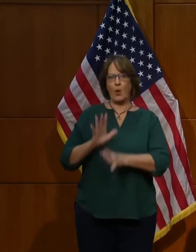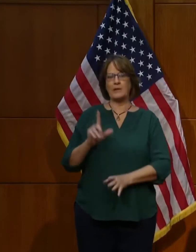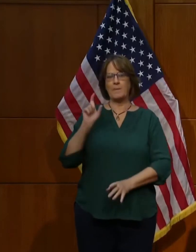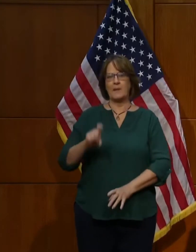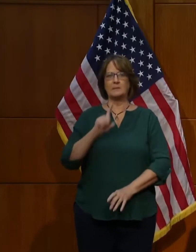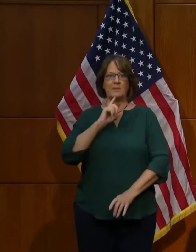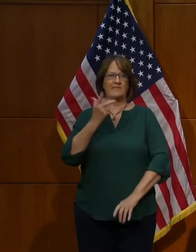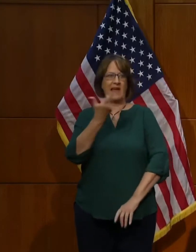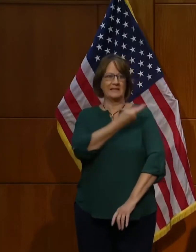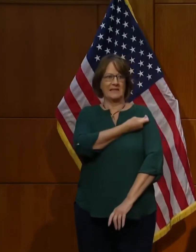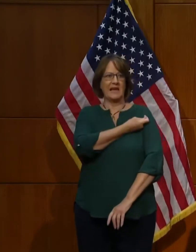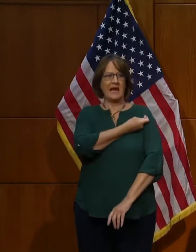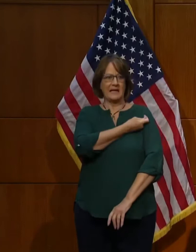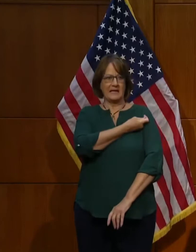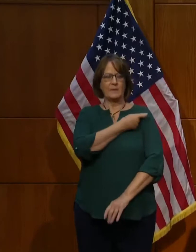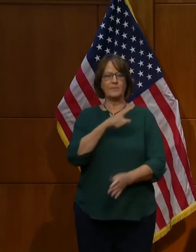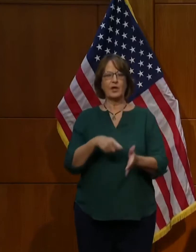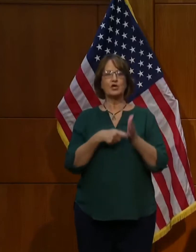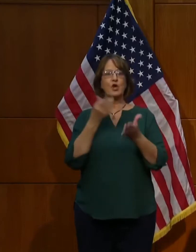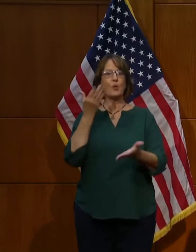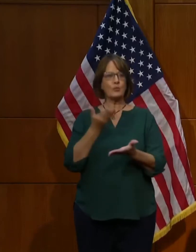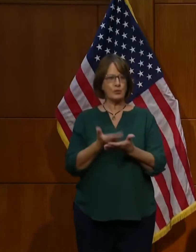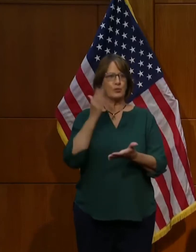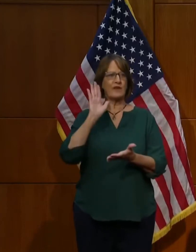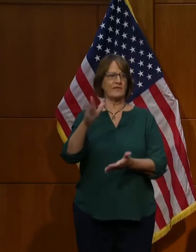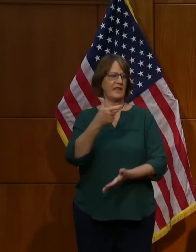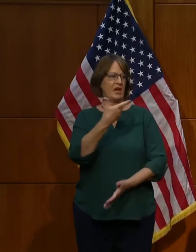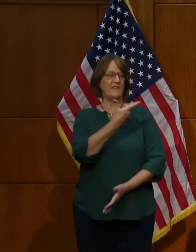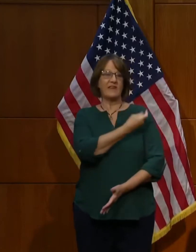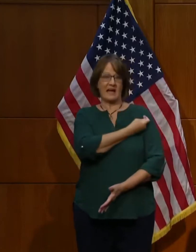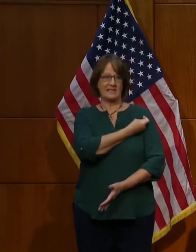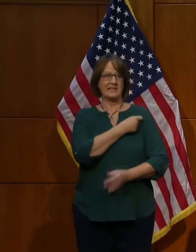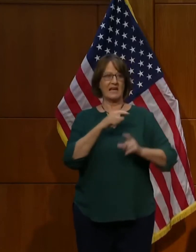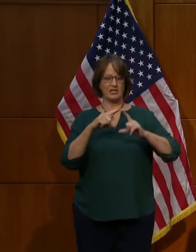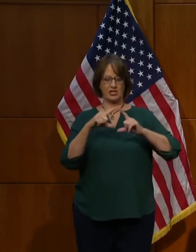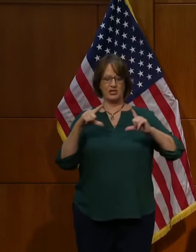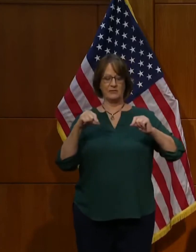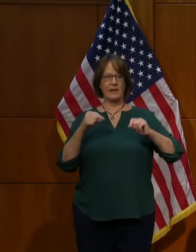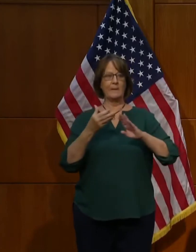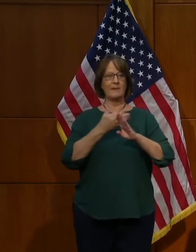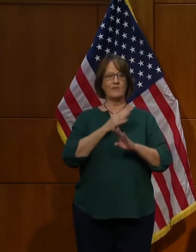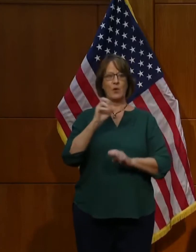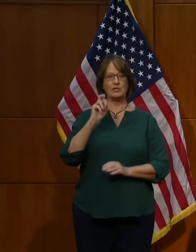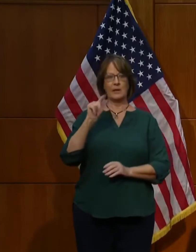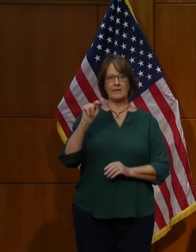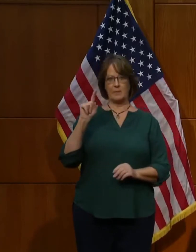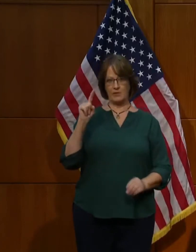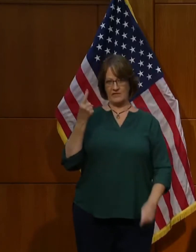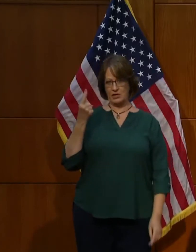be vaccinated and show proof of that vaccination by September 1.